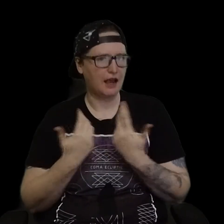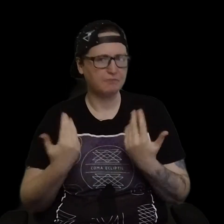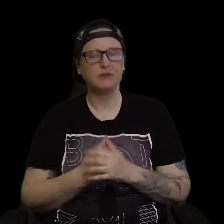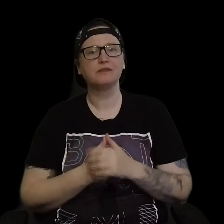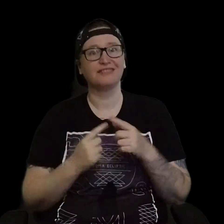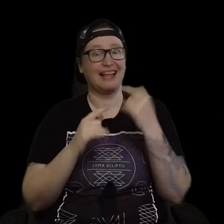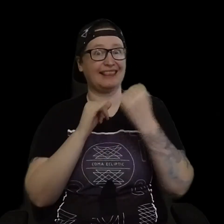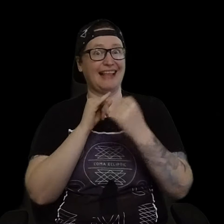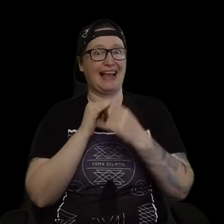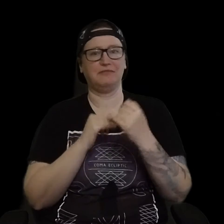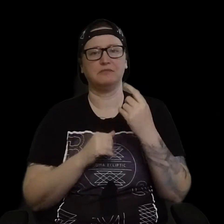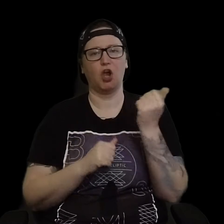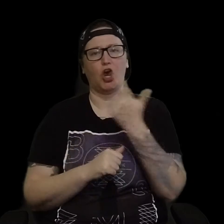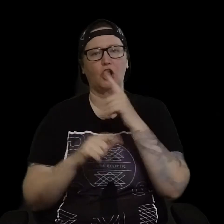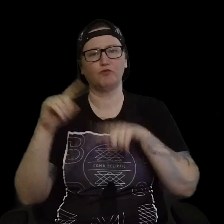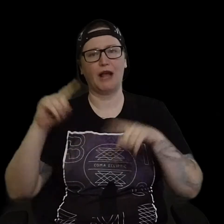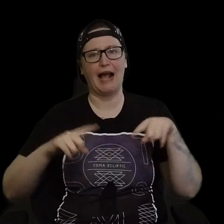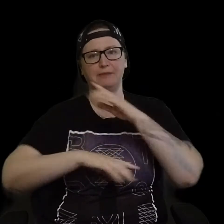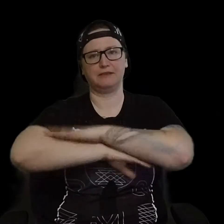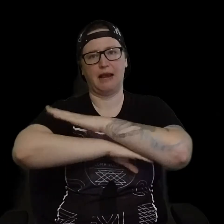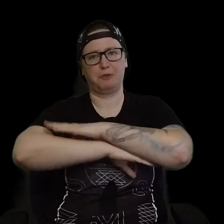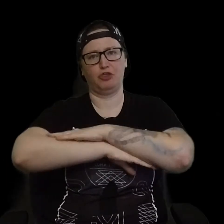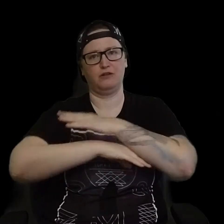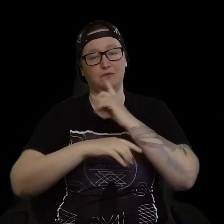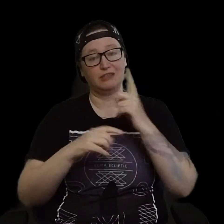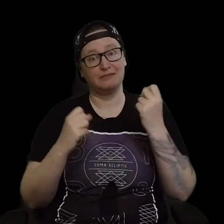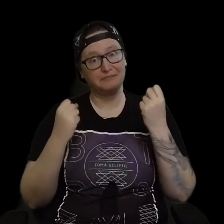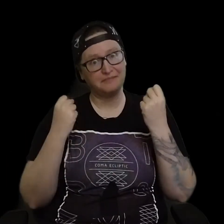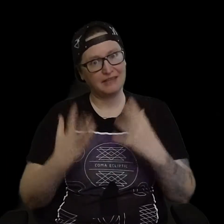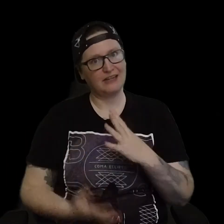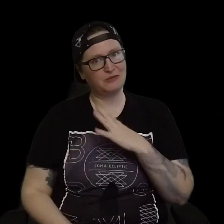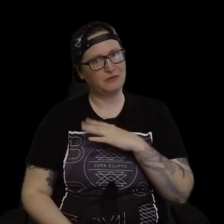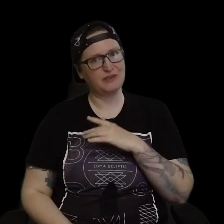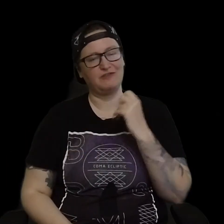to know to run this game and then the very last thing is just random tables and there's